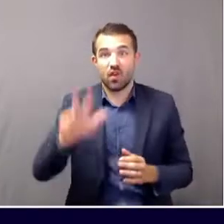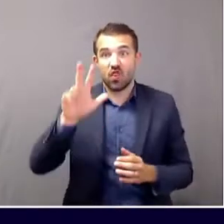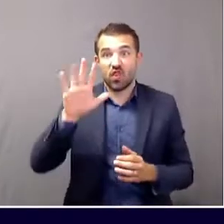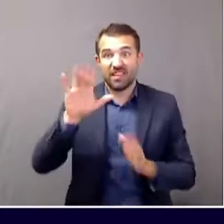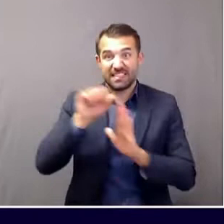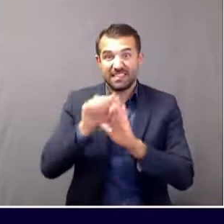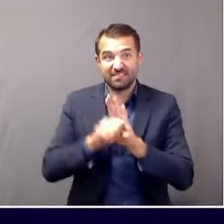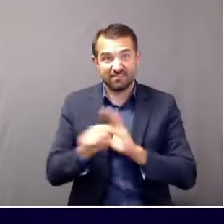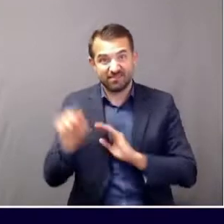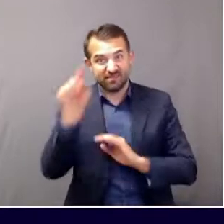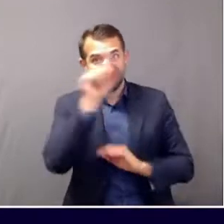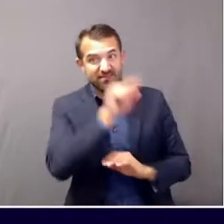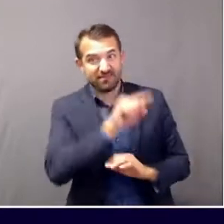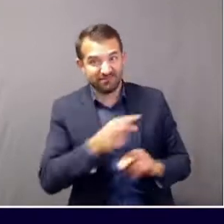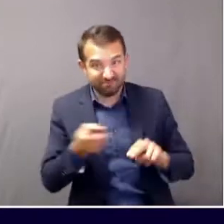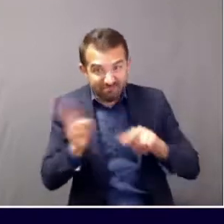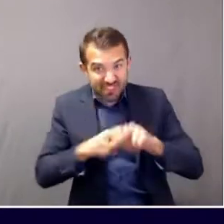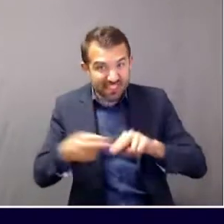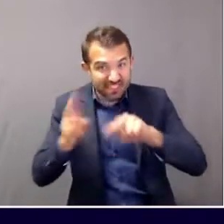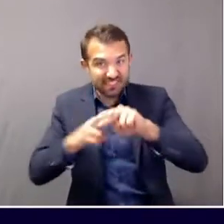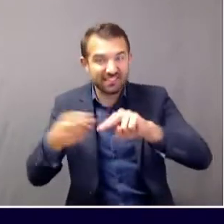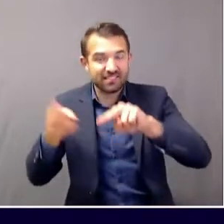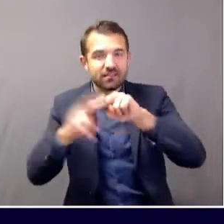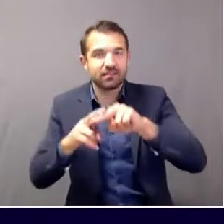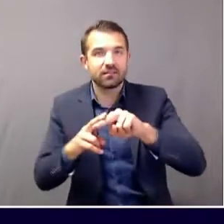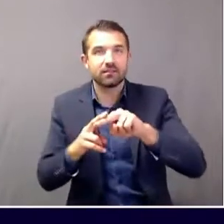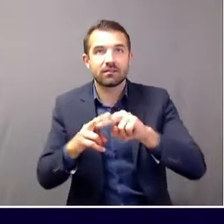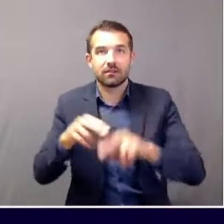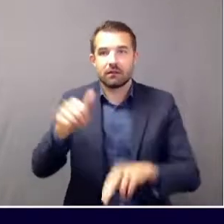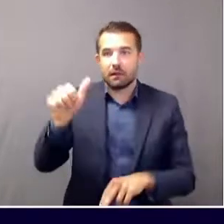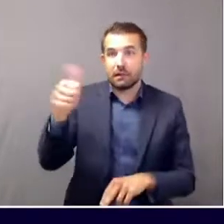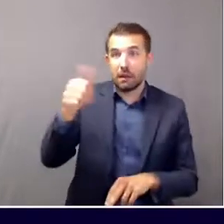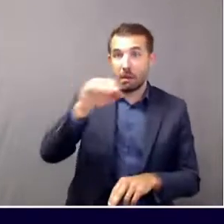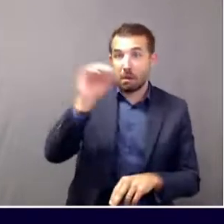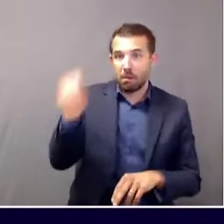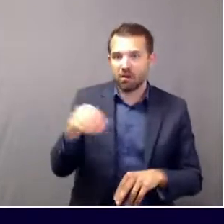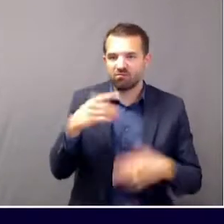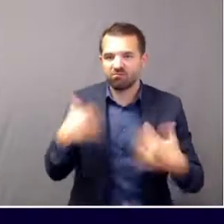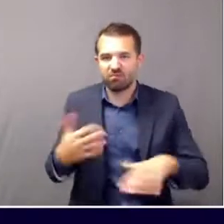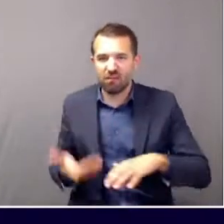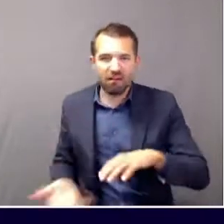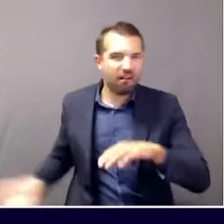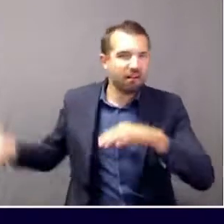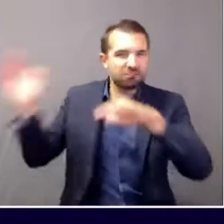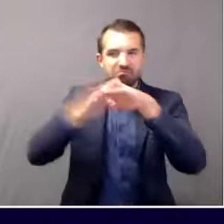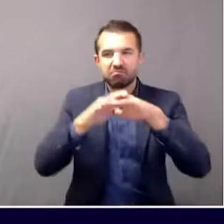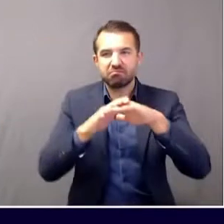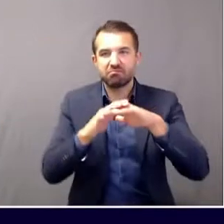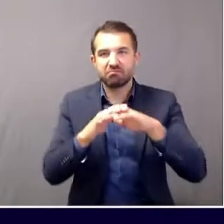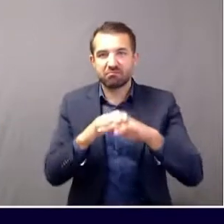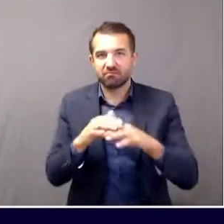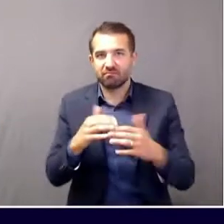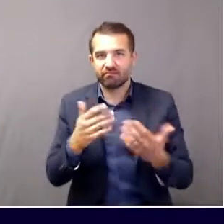an increase at eight